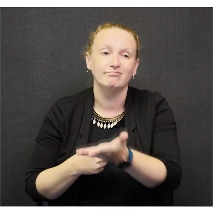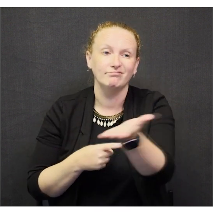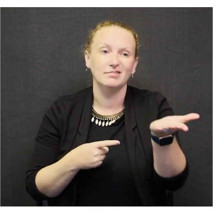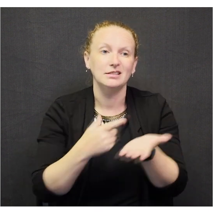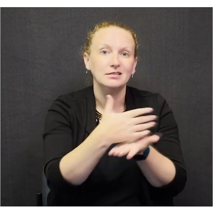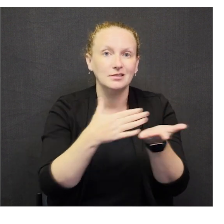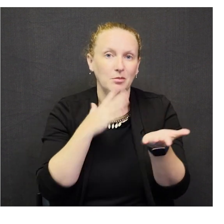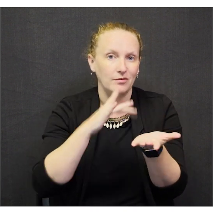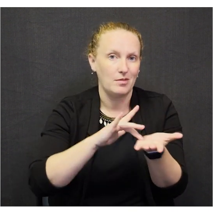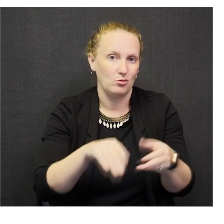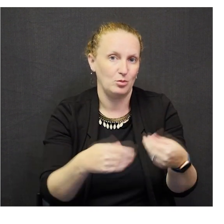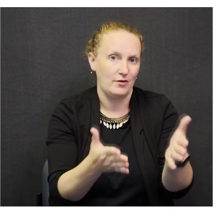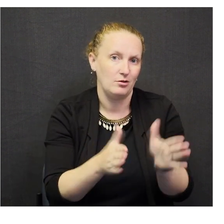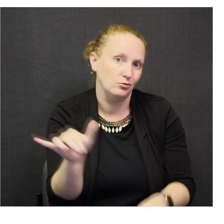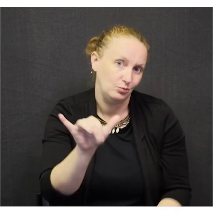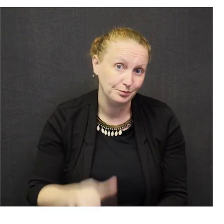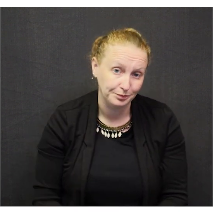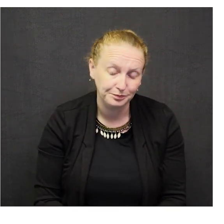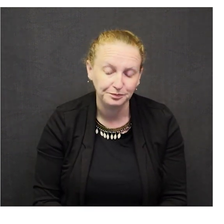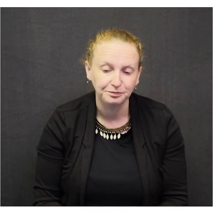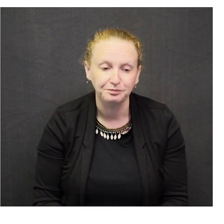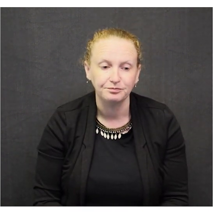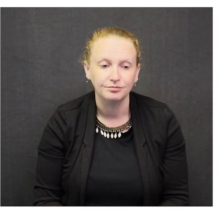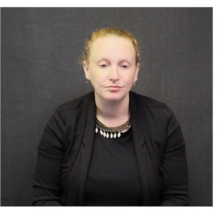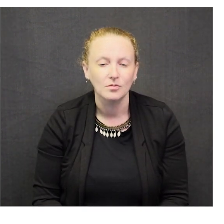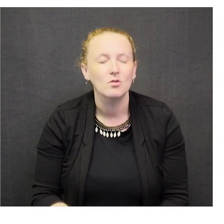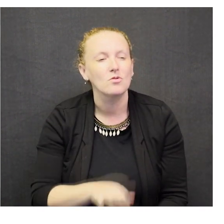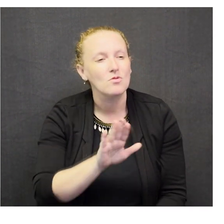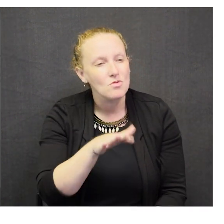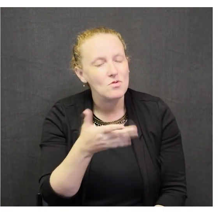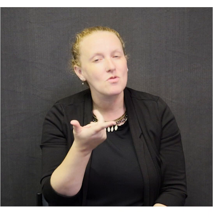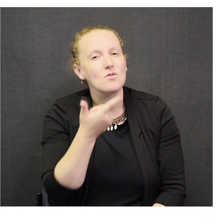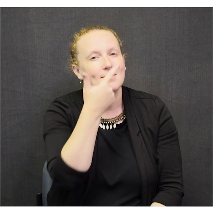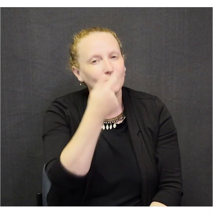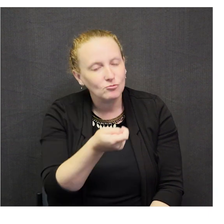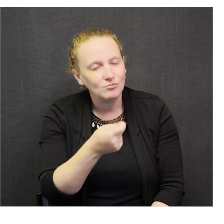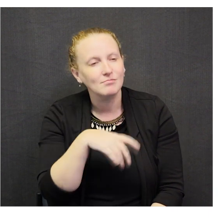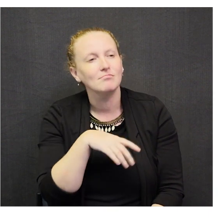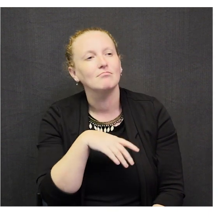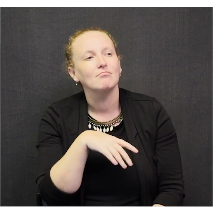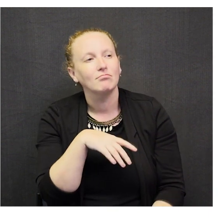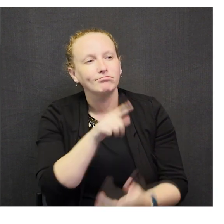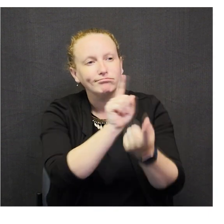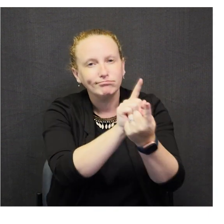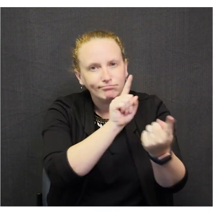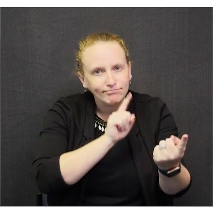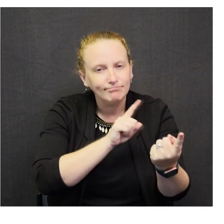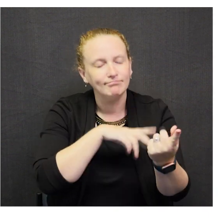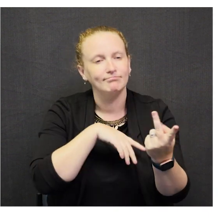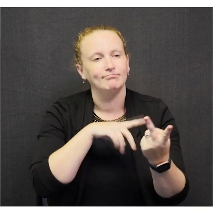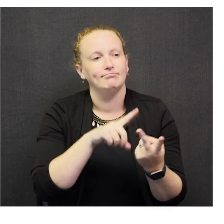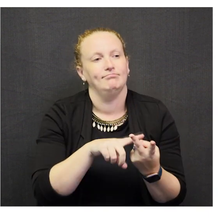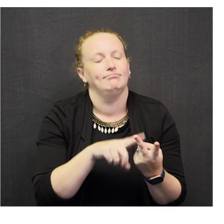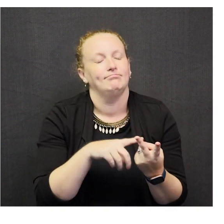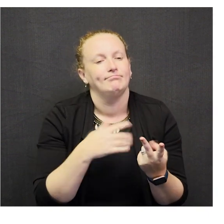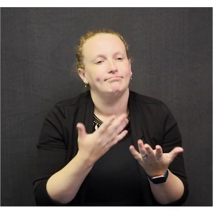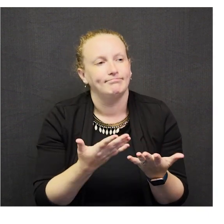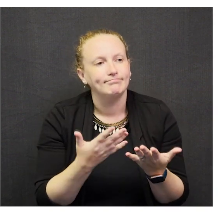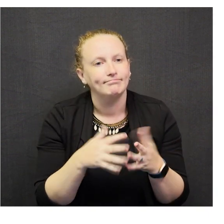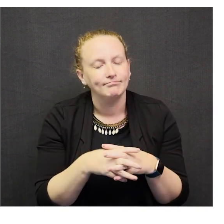So it's interesting how the social distancing and and this so called you